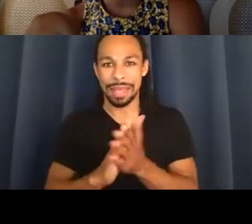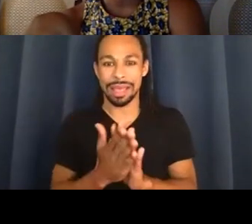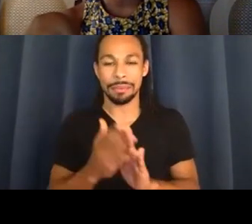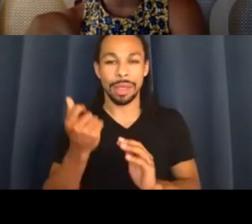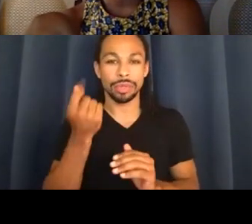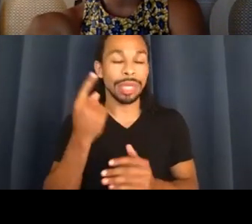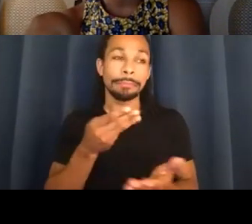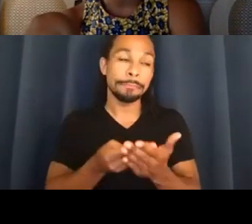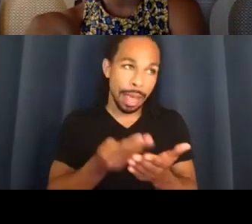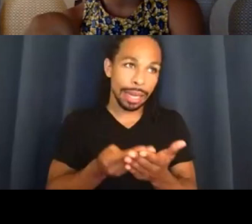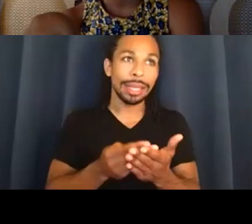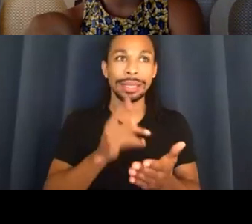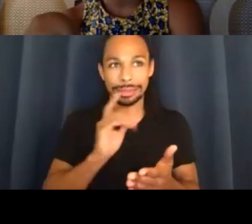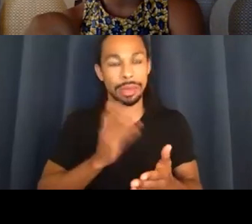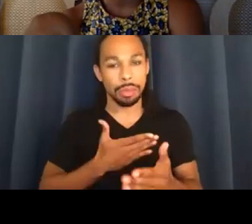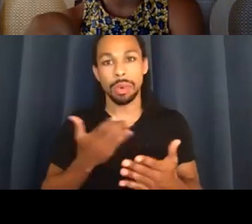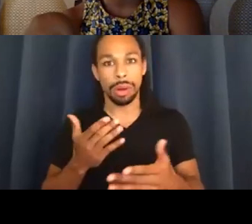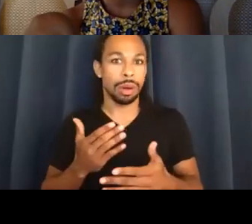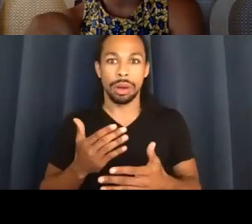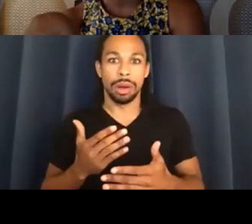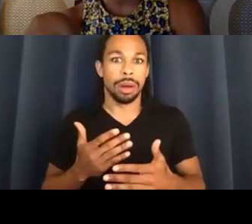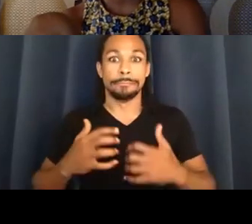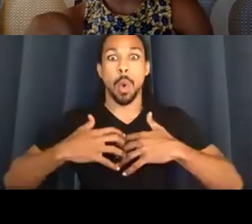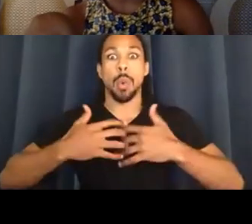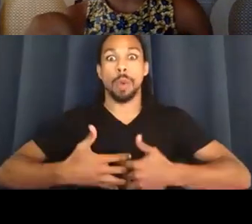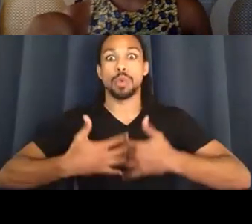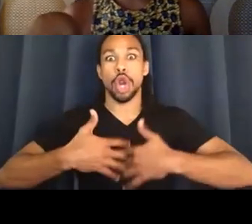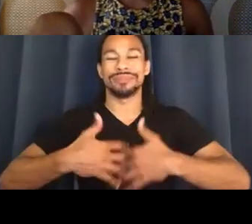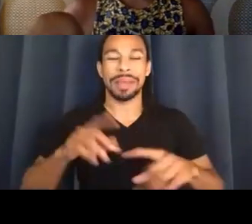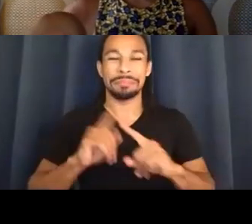that we think could be possible? >> ANNA GLASS: To piggyback on what